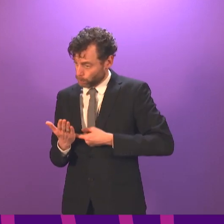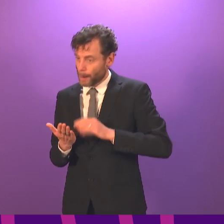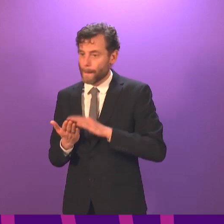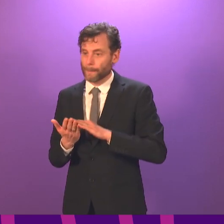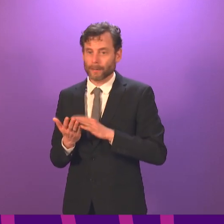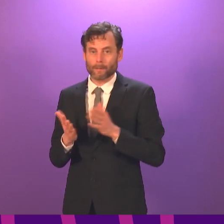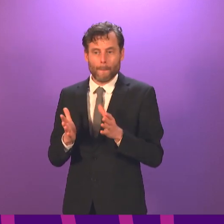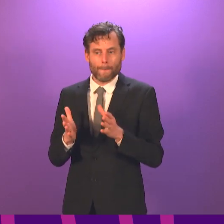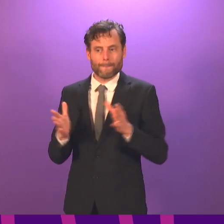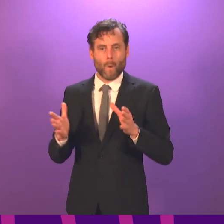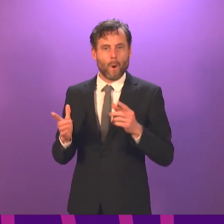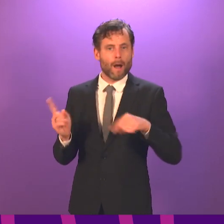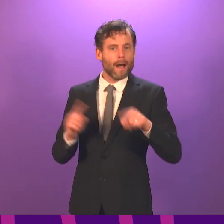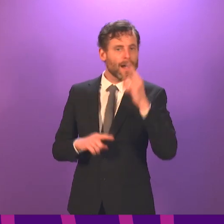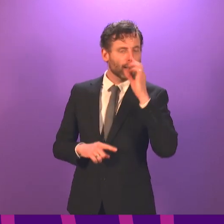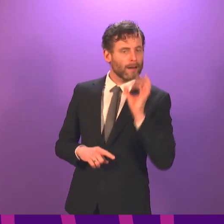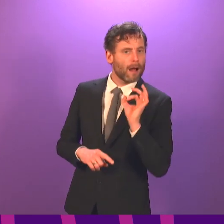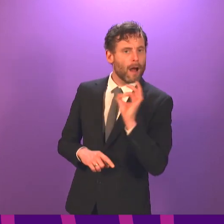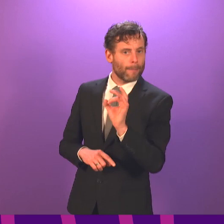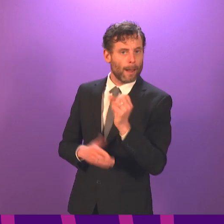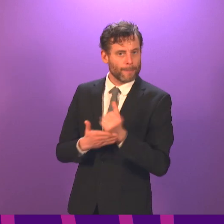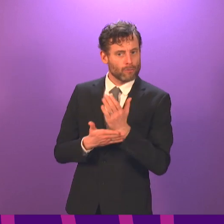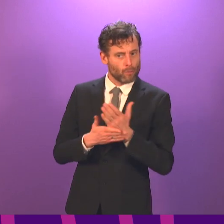to the health secretary, I encourage them to do so.